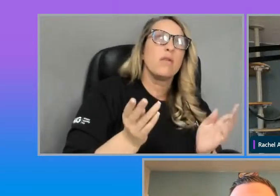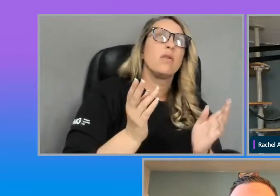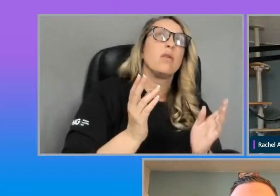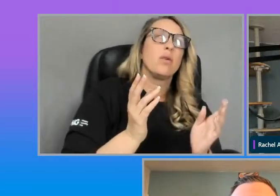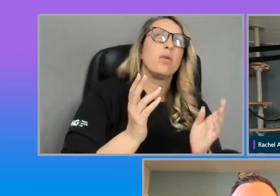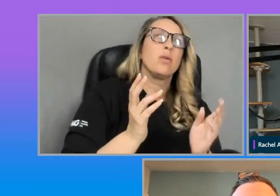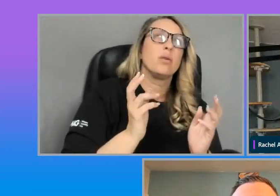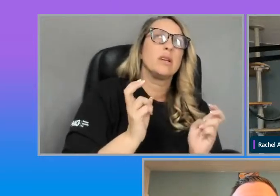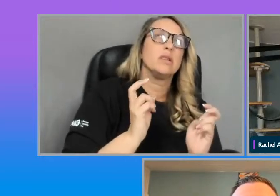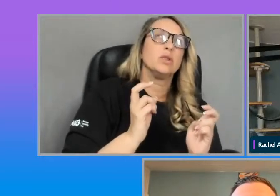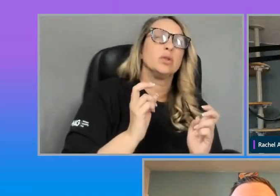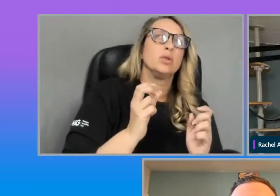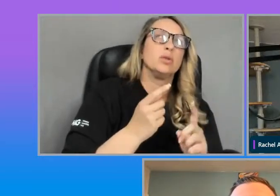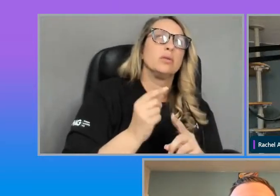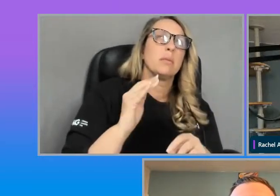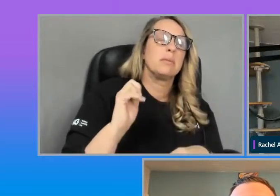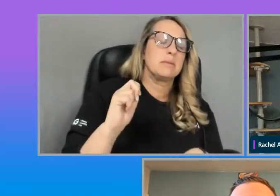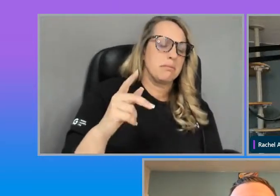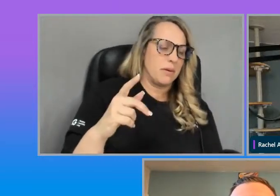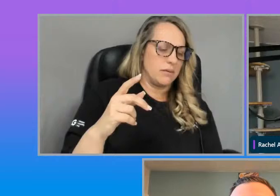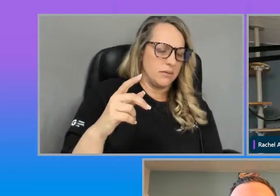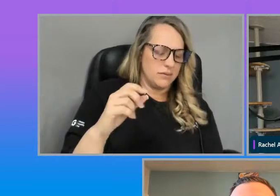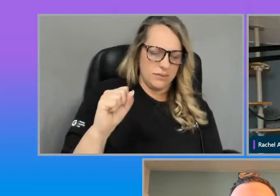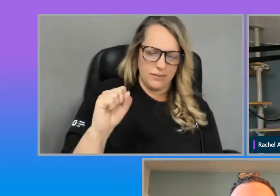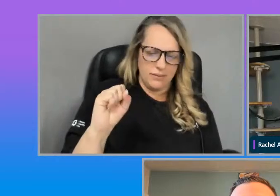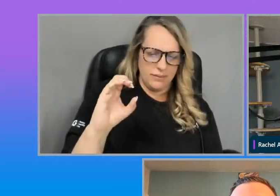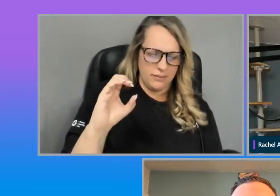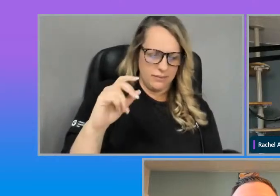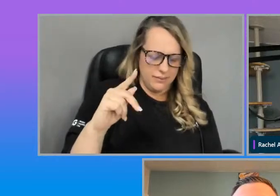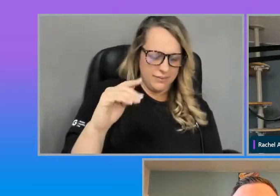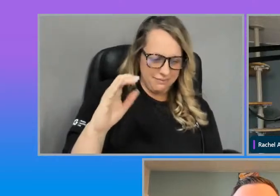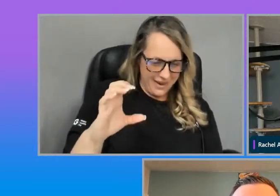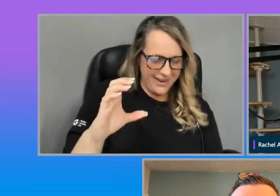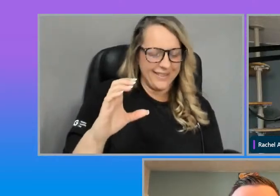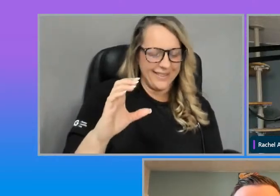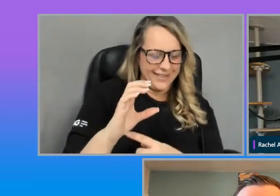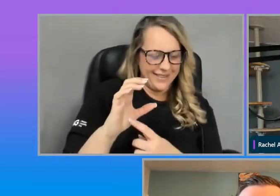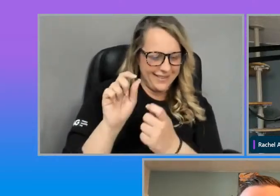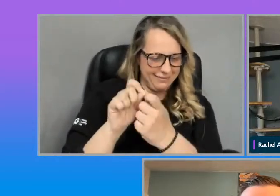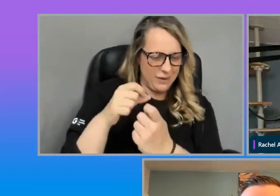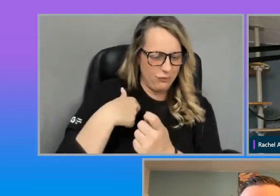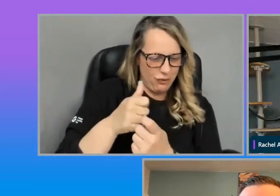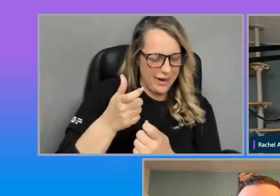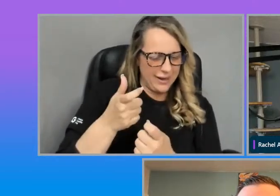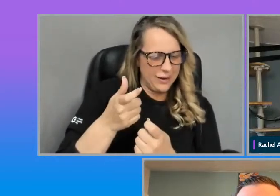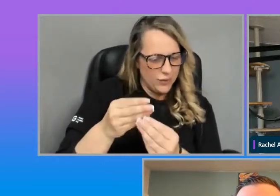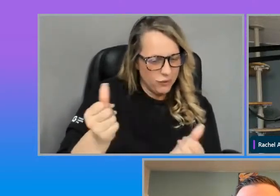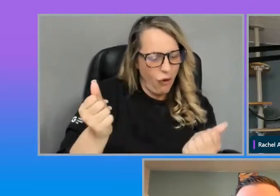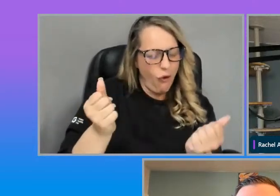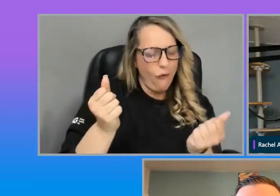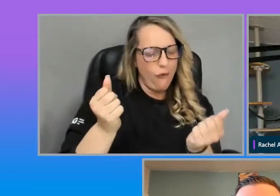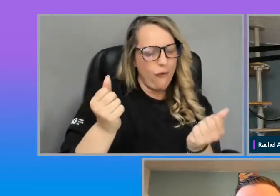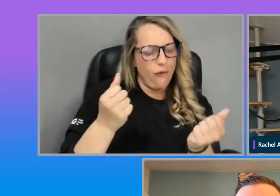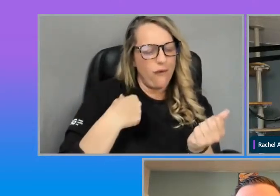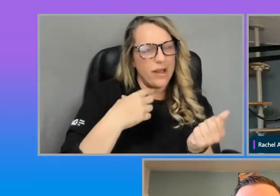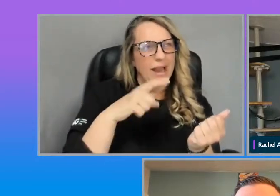spec that we're just trying to get resolved. I think we assume